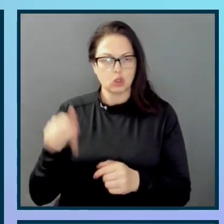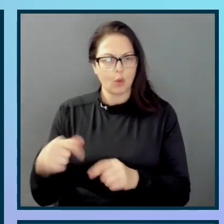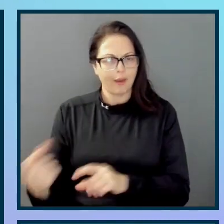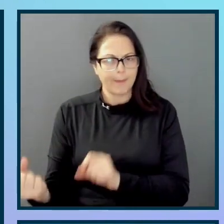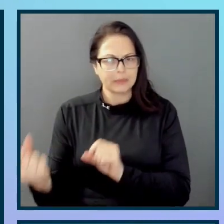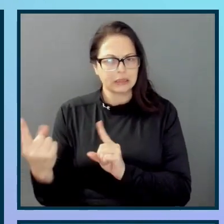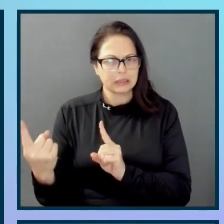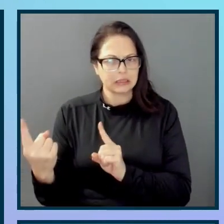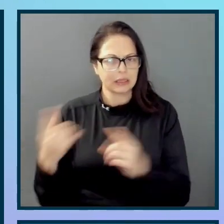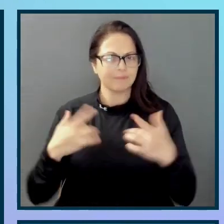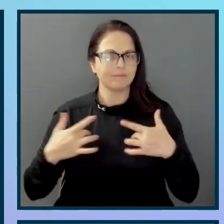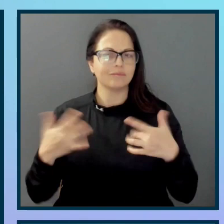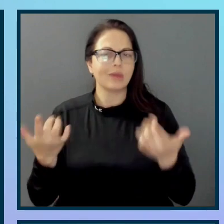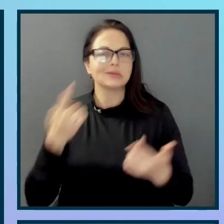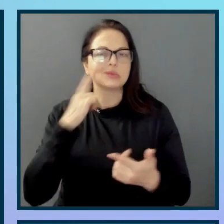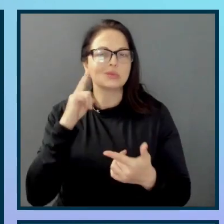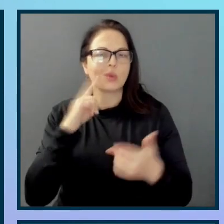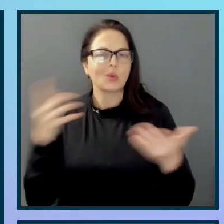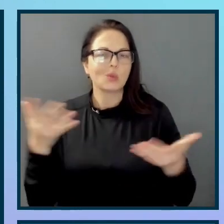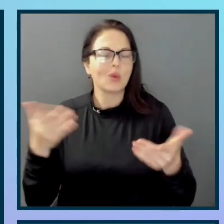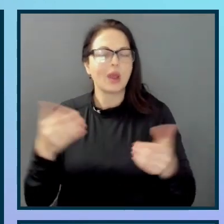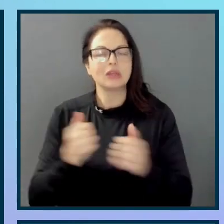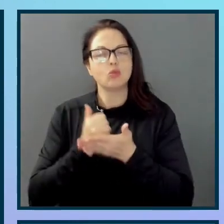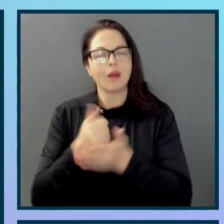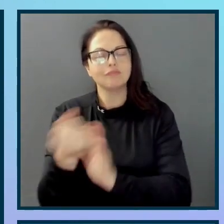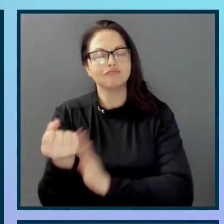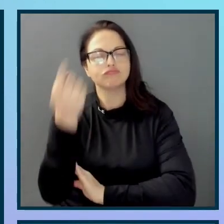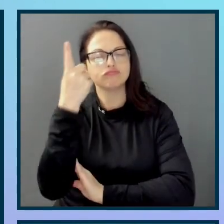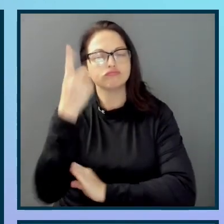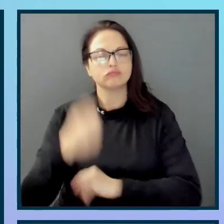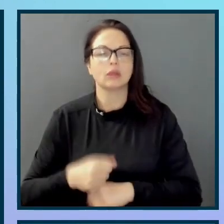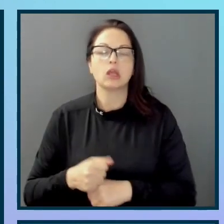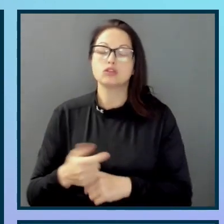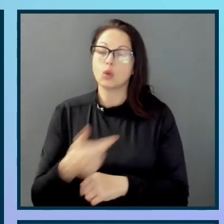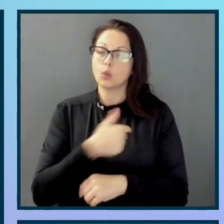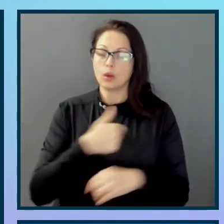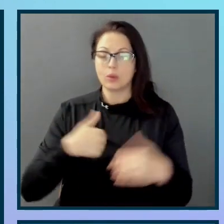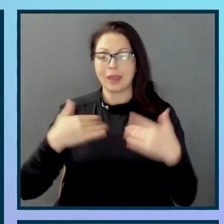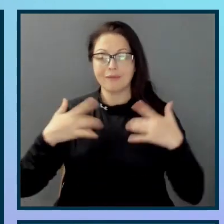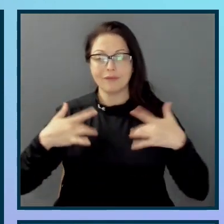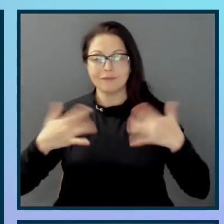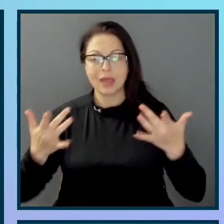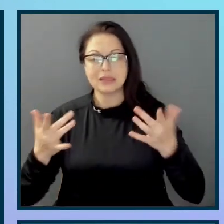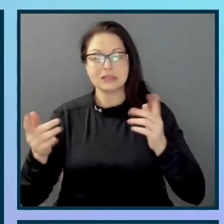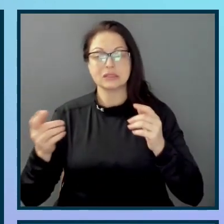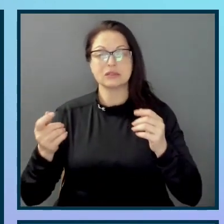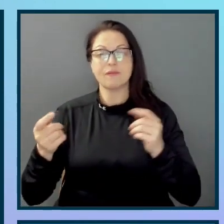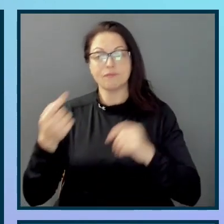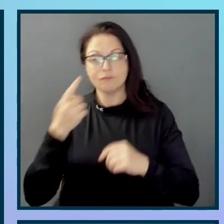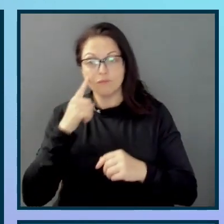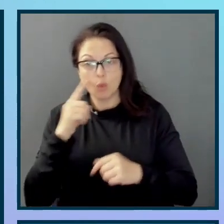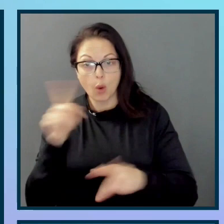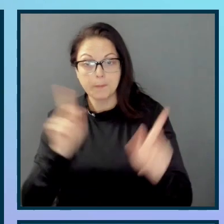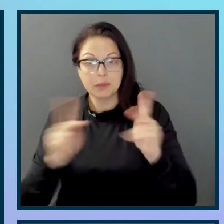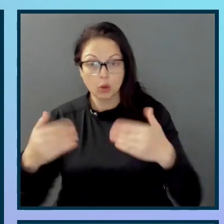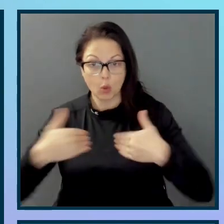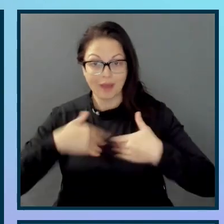where we bring development team members together with people with disabilities. Putting a face and a name to something